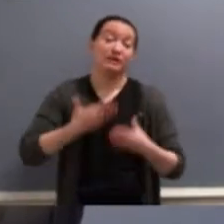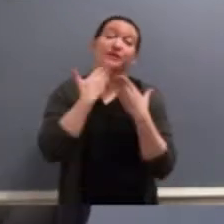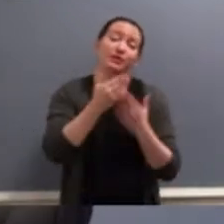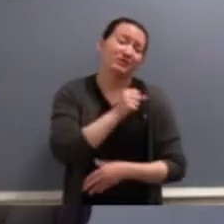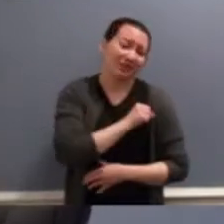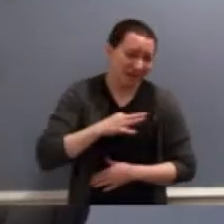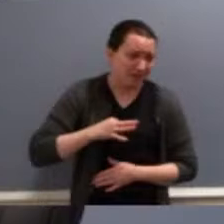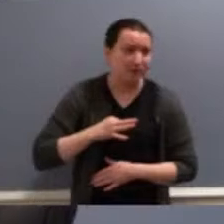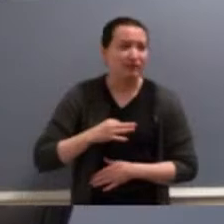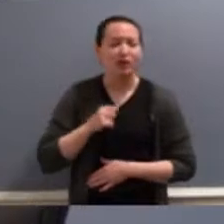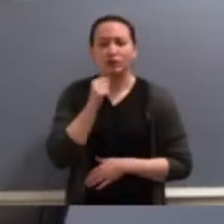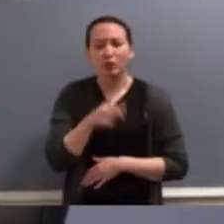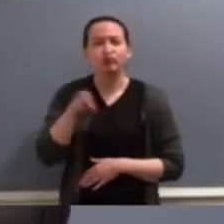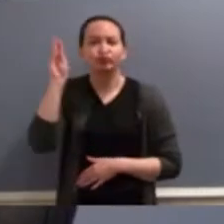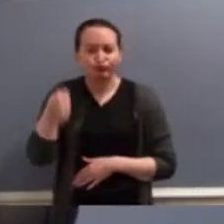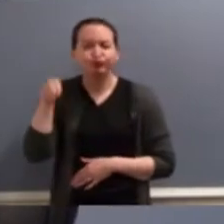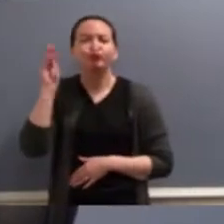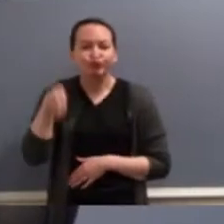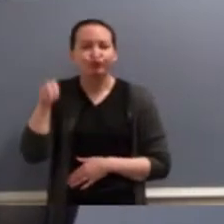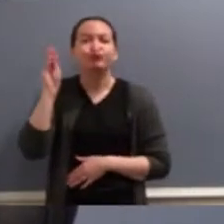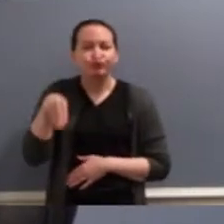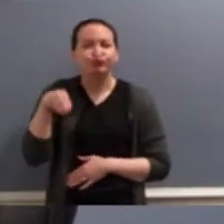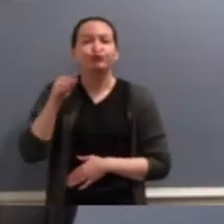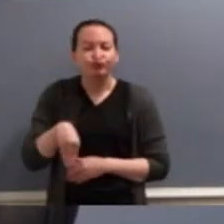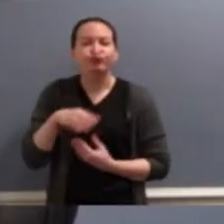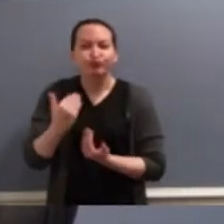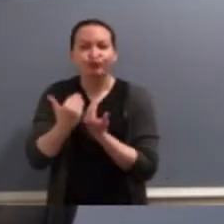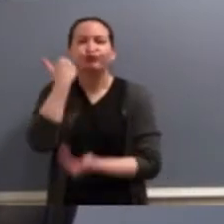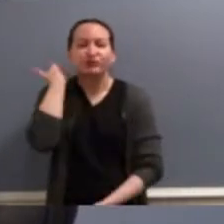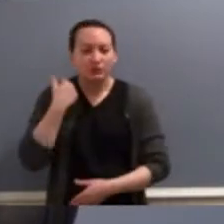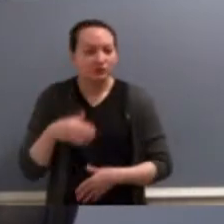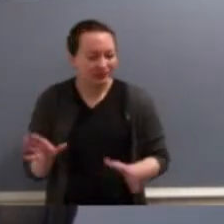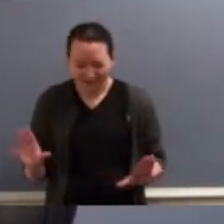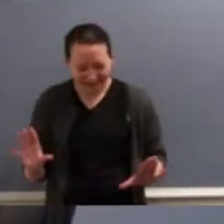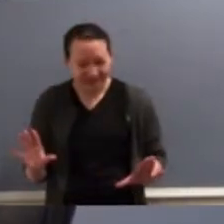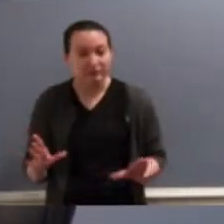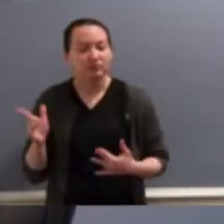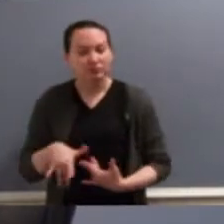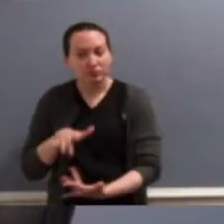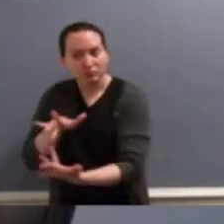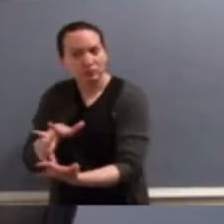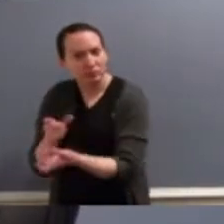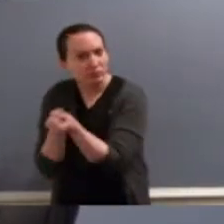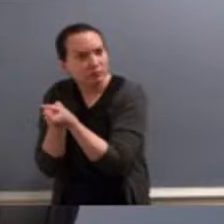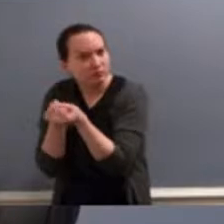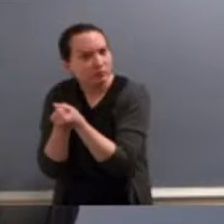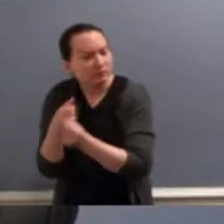not just being complacent and go with what we have but they reached out and advocated for our staff